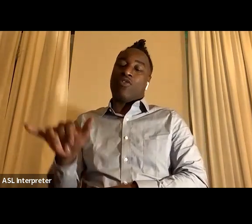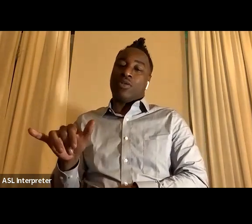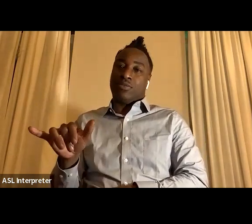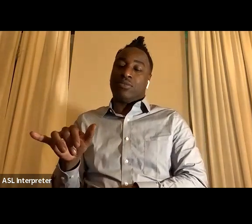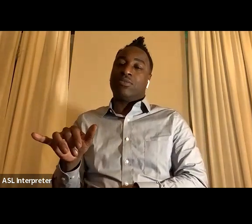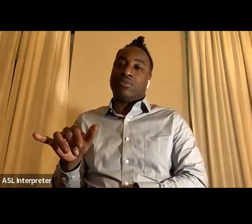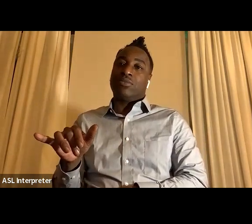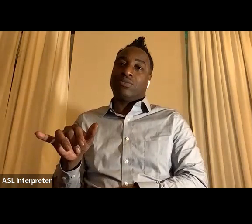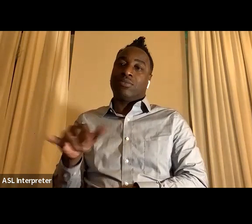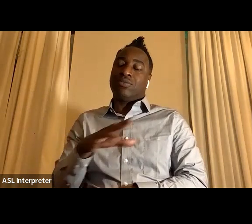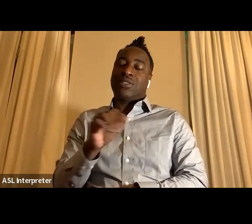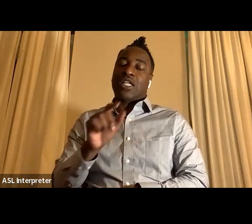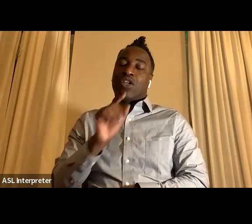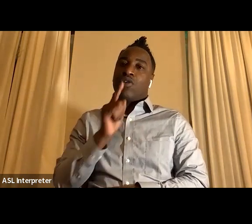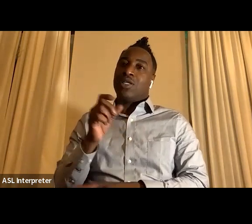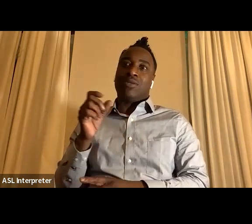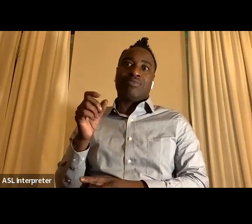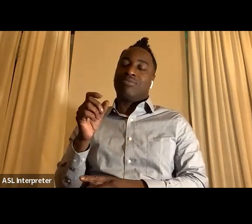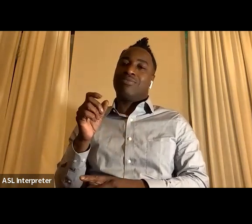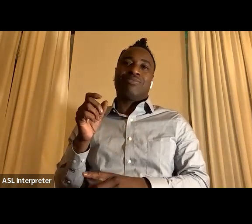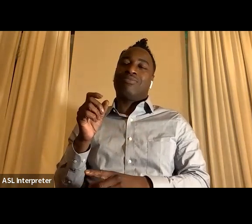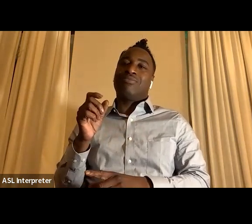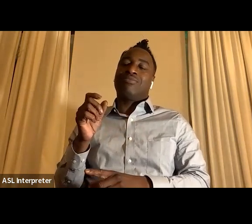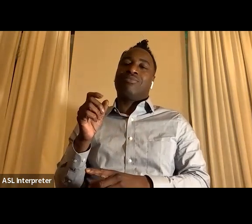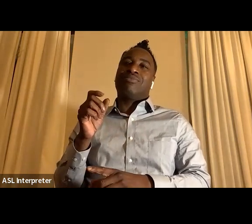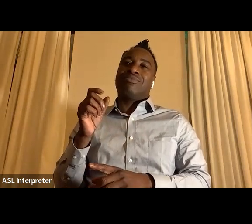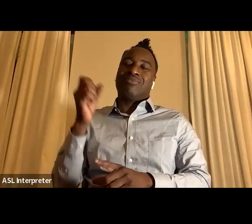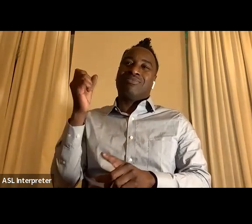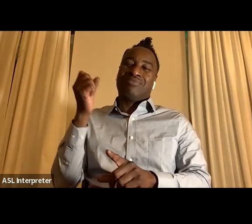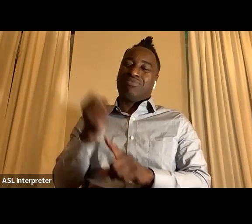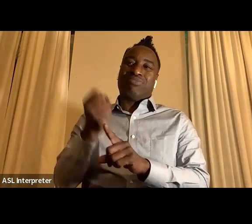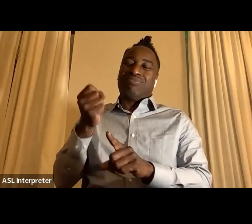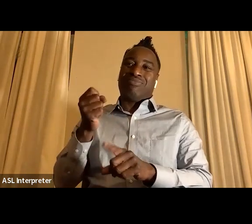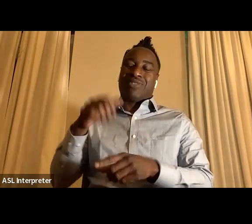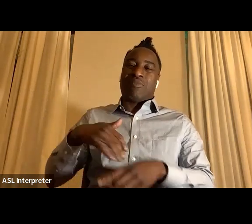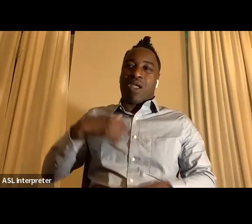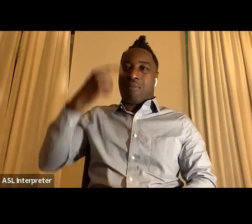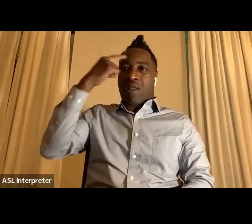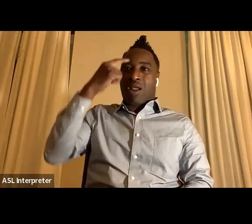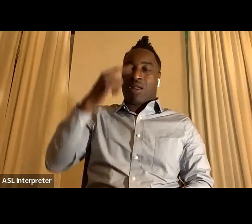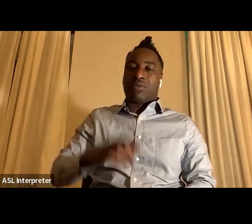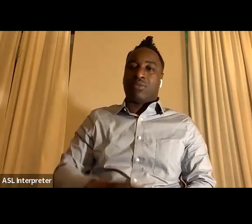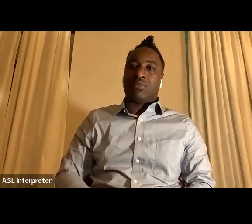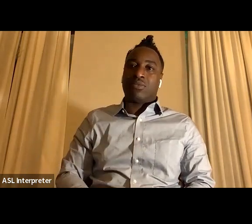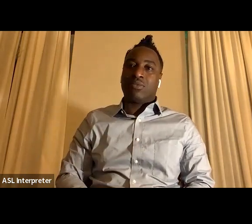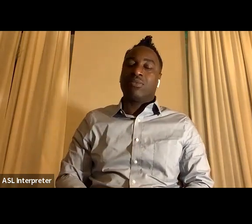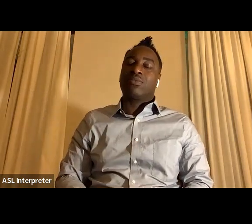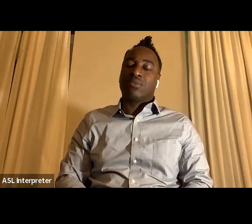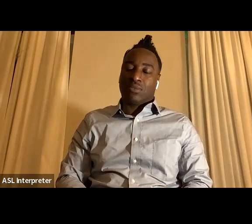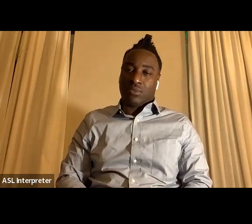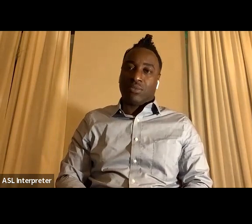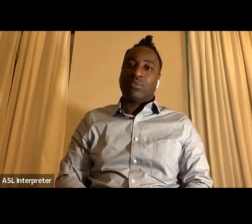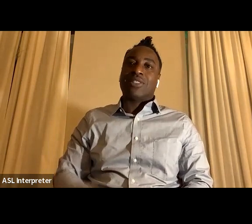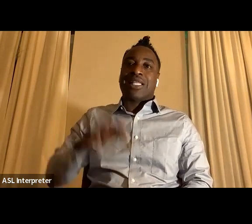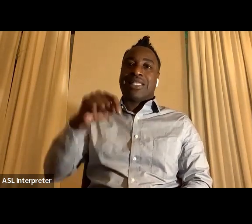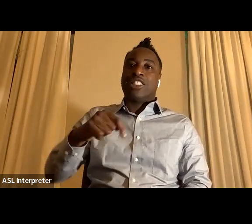jumped to my mind as soon as I was coming up with the idea for just this is supposed to spotlight food itself and I remember